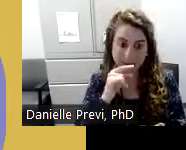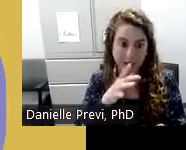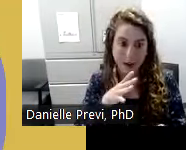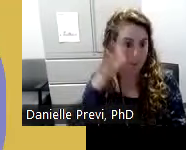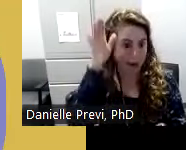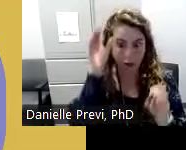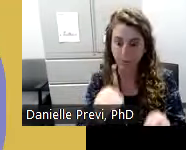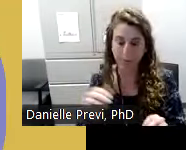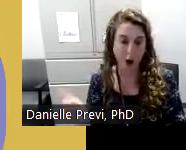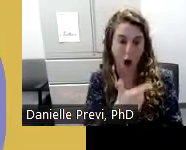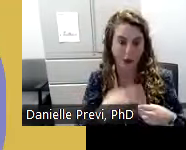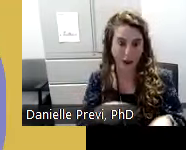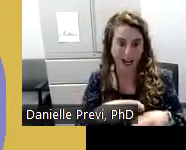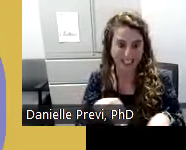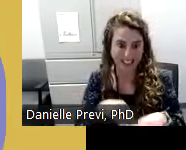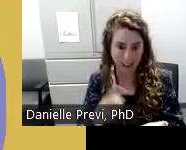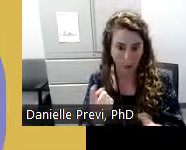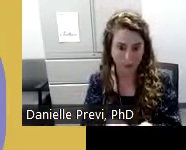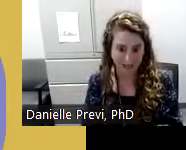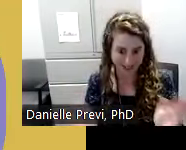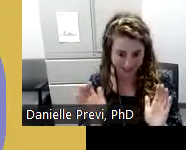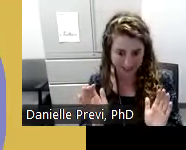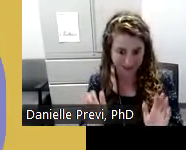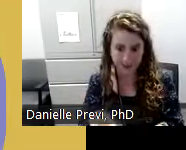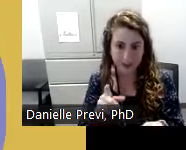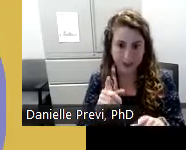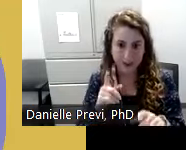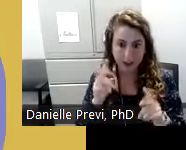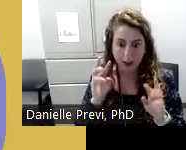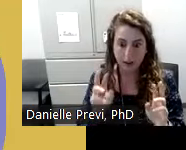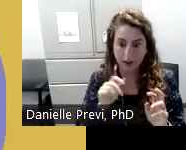Which could translate to parents putting all their eggs in one basket, essentially,